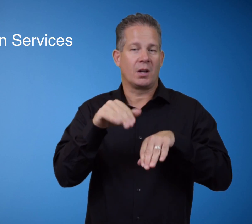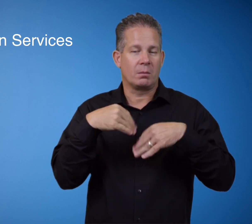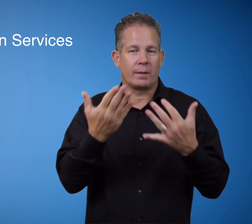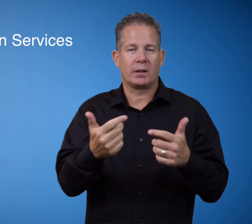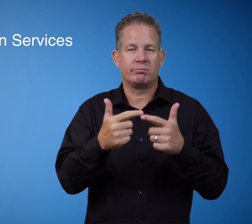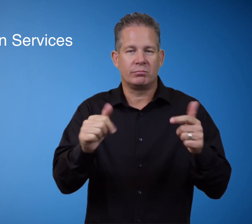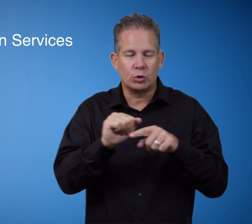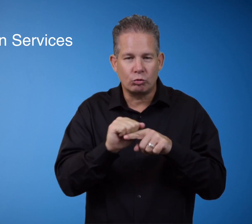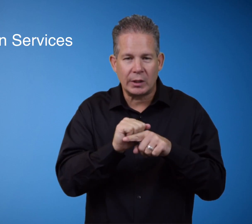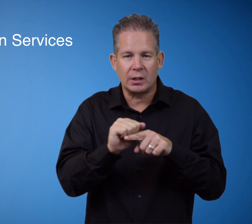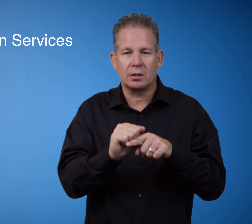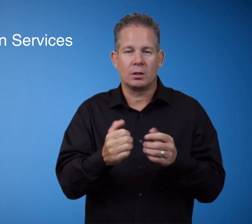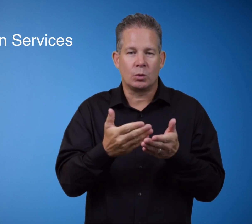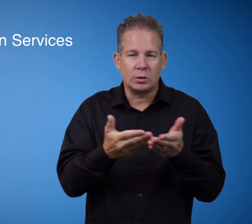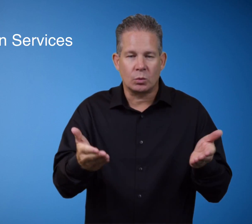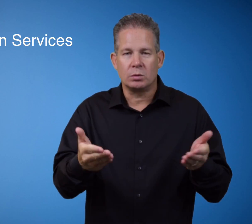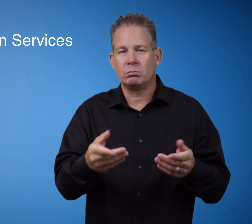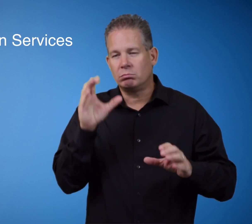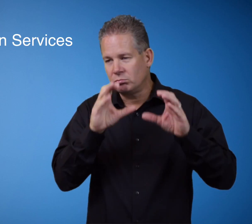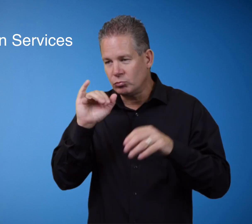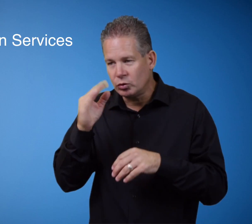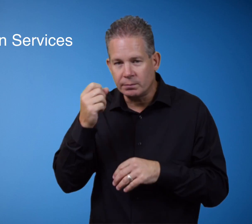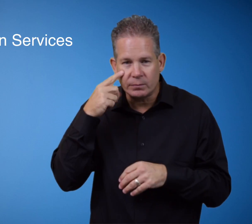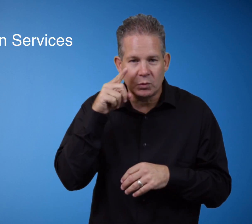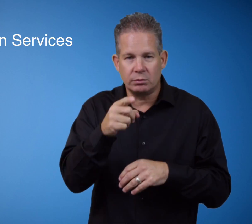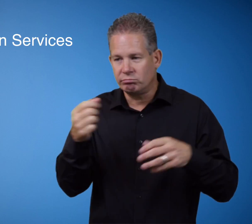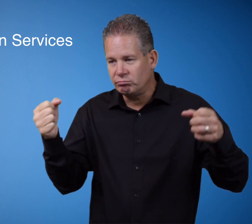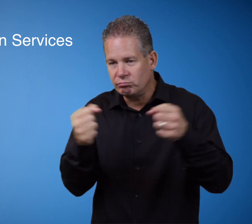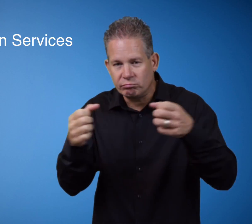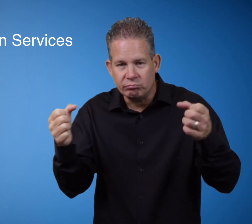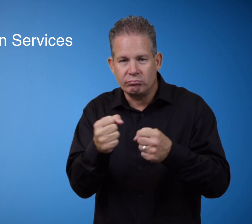They do this by providing training, resources or helping you find a job.